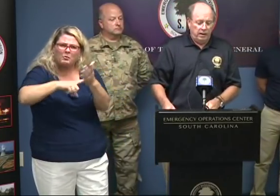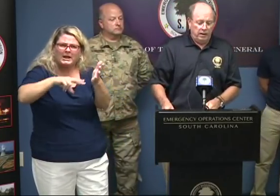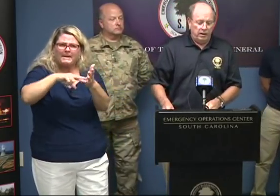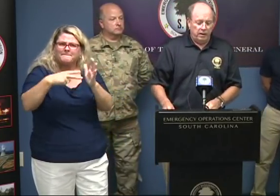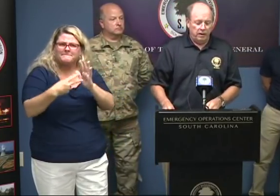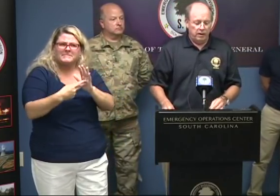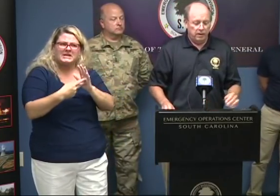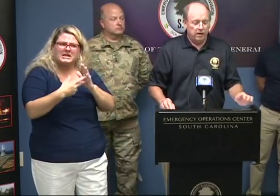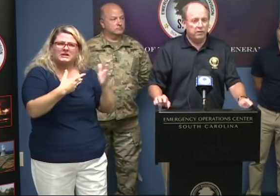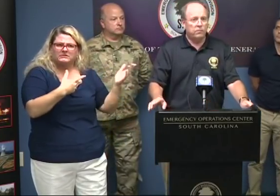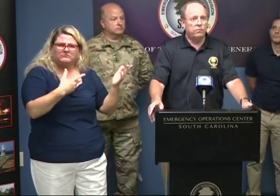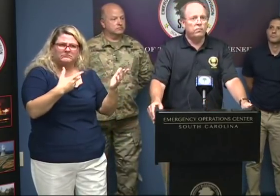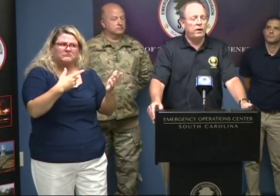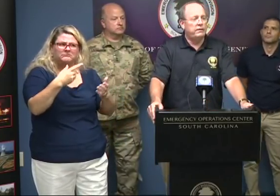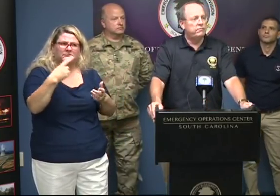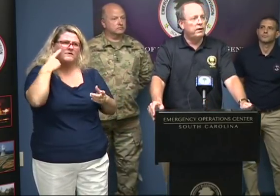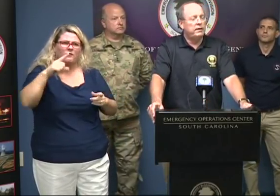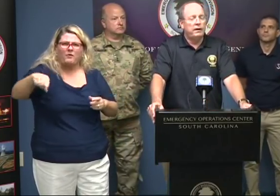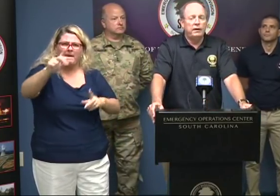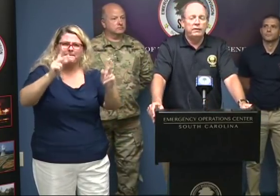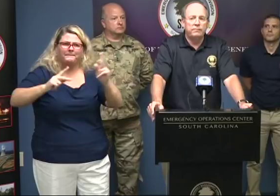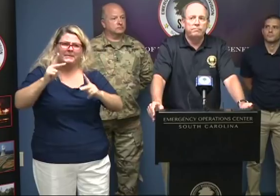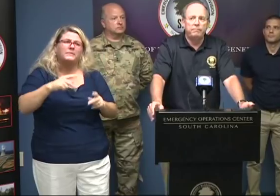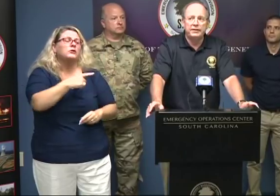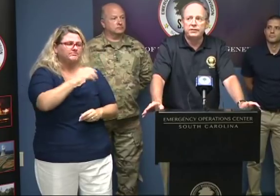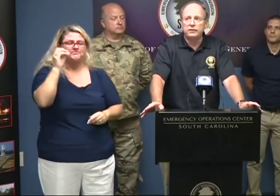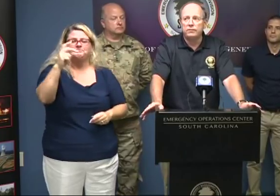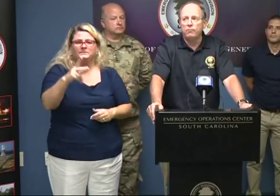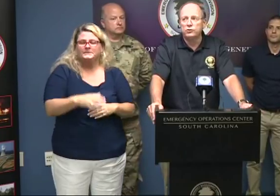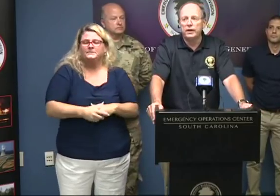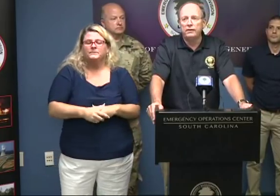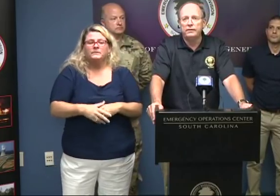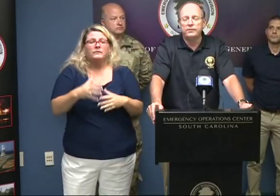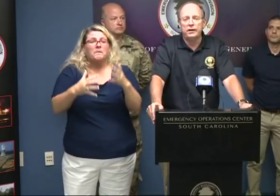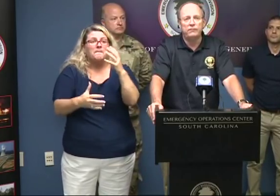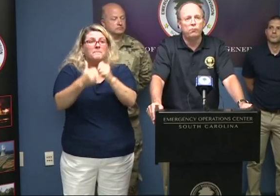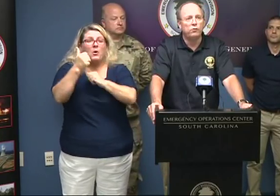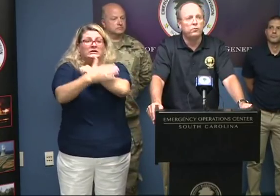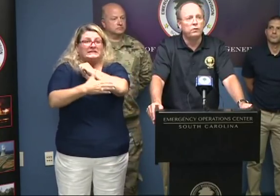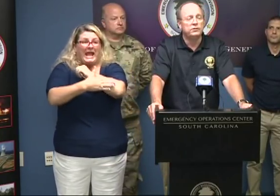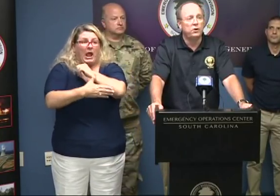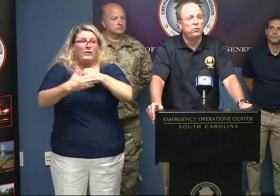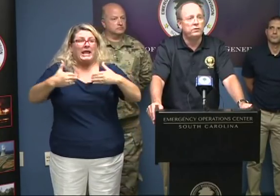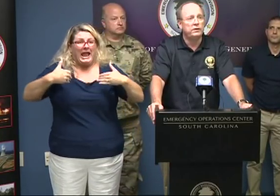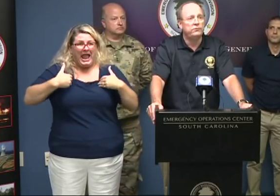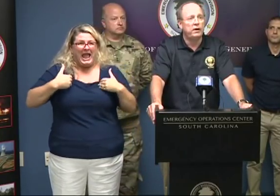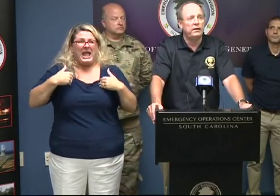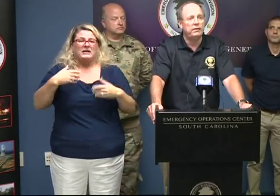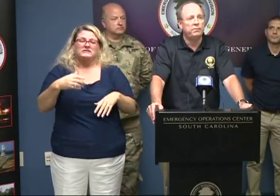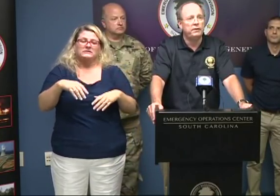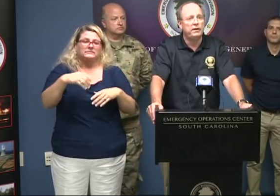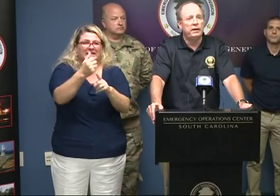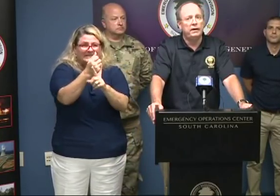to the average citizen? Right, basically most counties have more than one zone that they're divided up in.